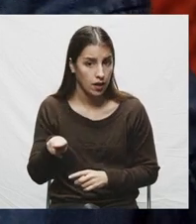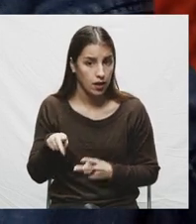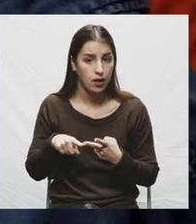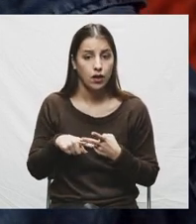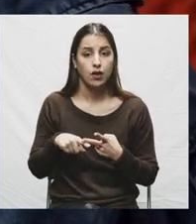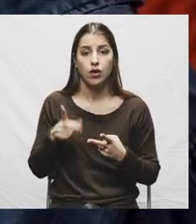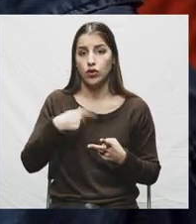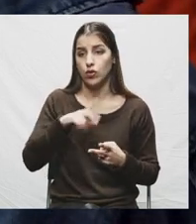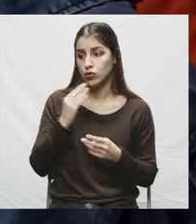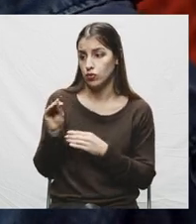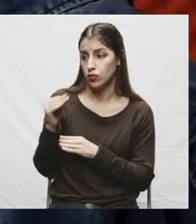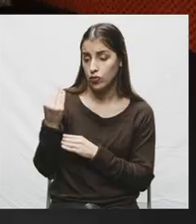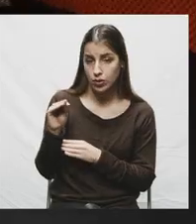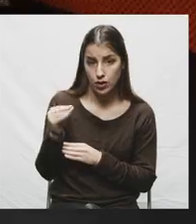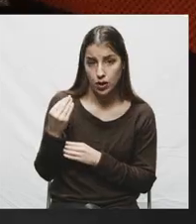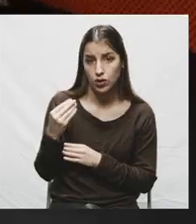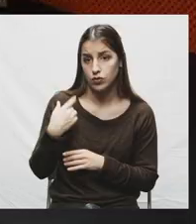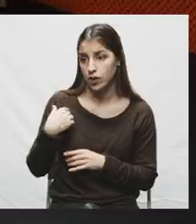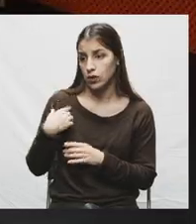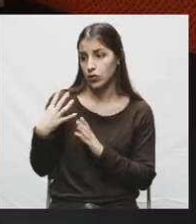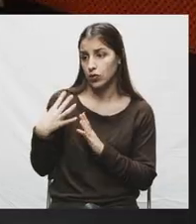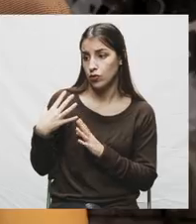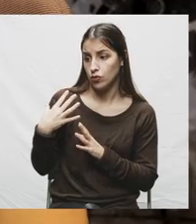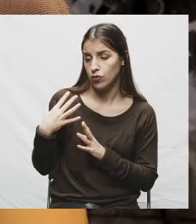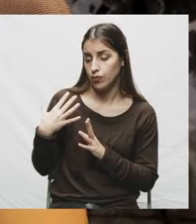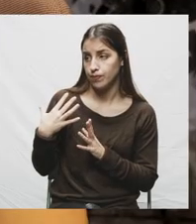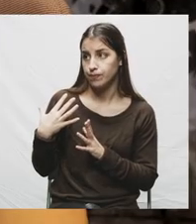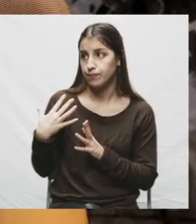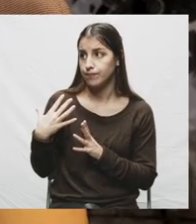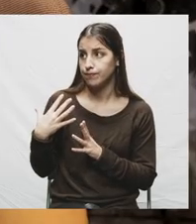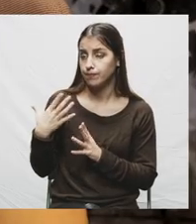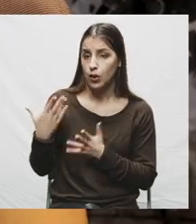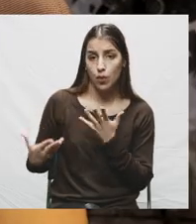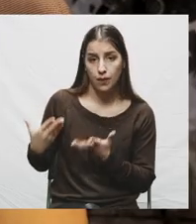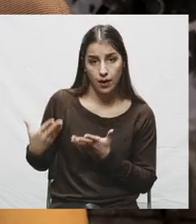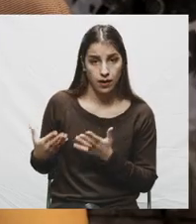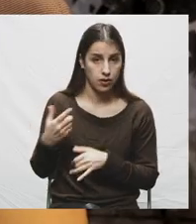we didn’t have other references, so that I could compare too.